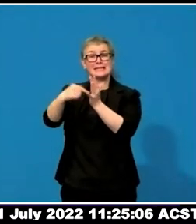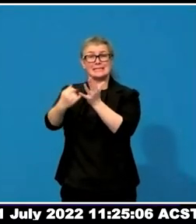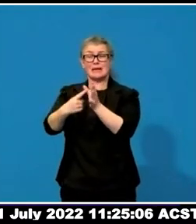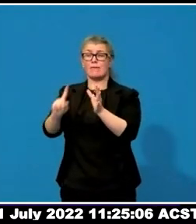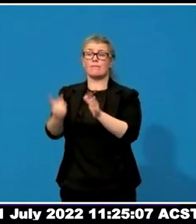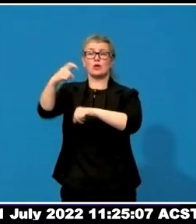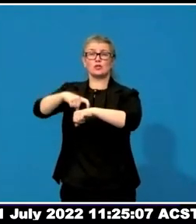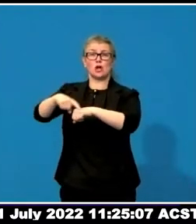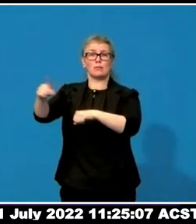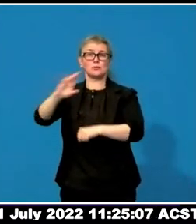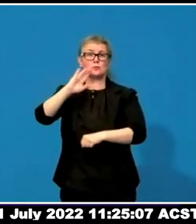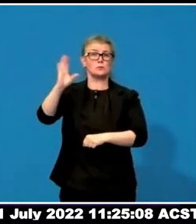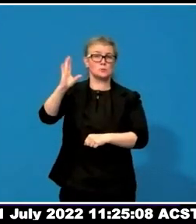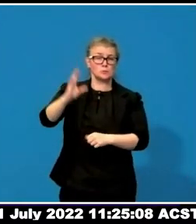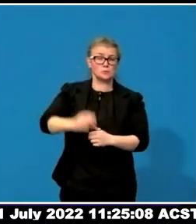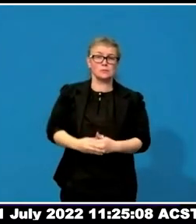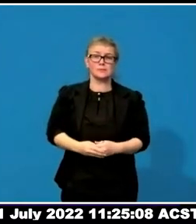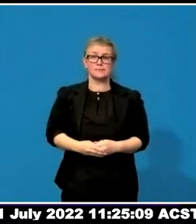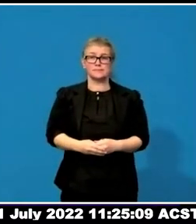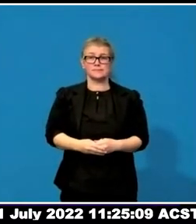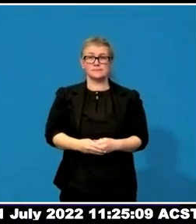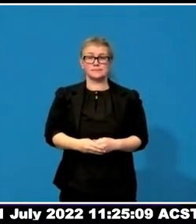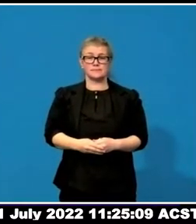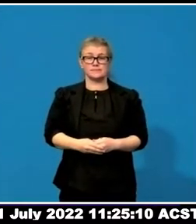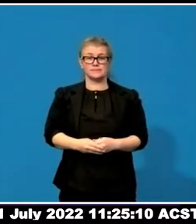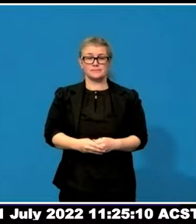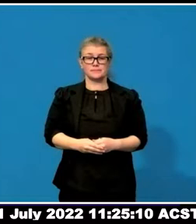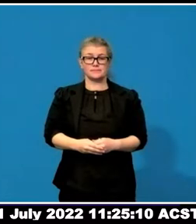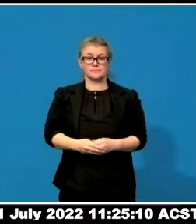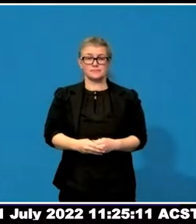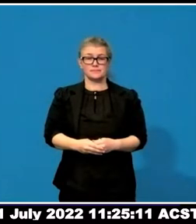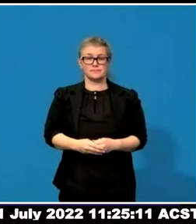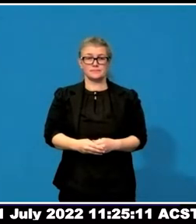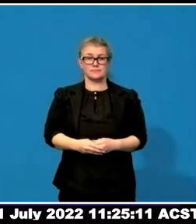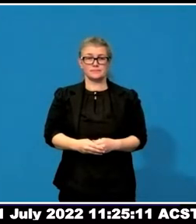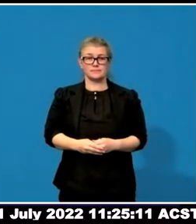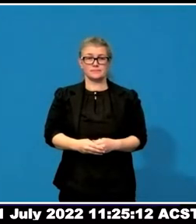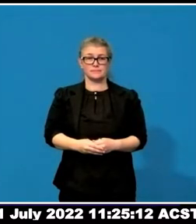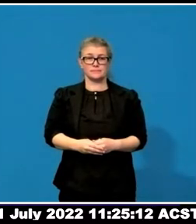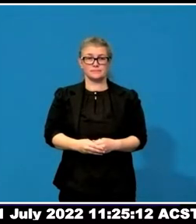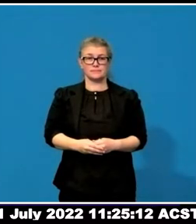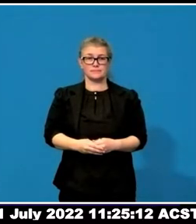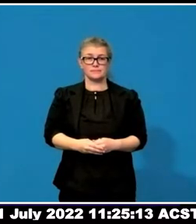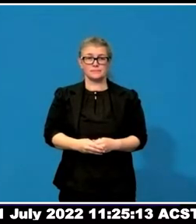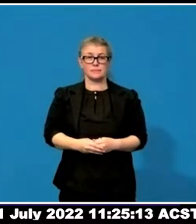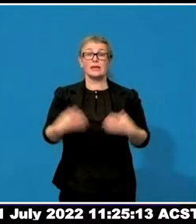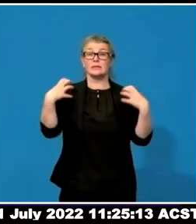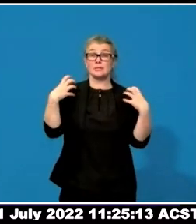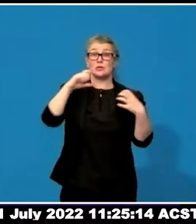For the purposes of this hearing, she has produced under notice a written statement which responds to questions from the Commission covering eight discrete issues.